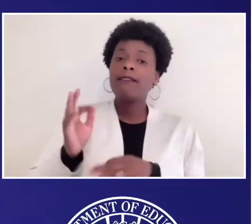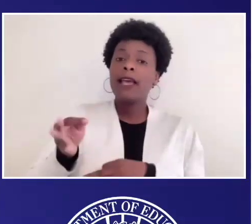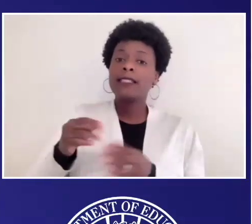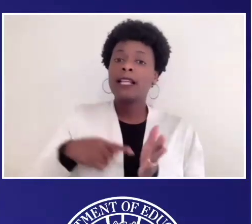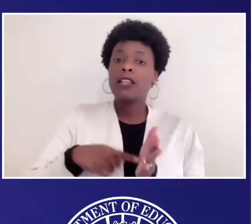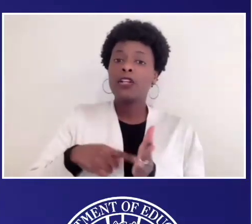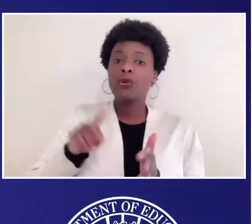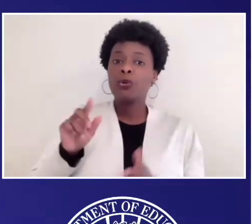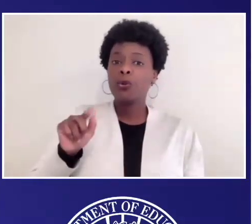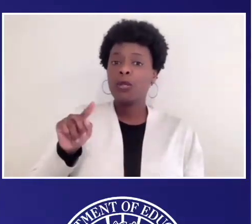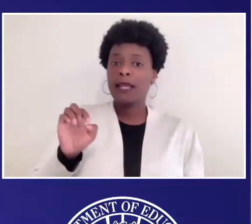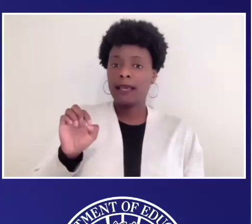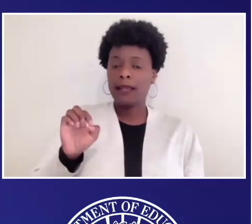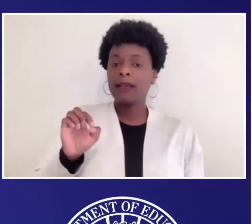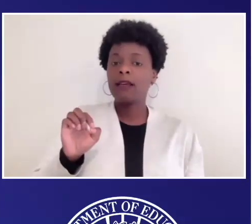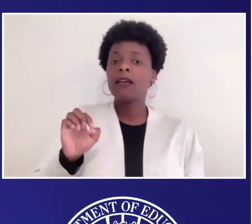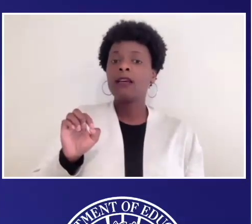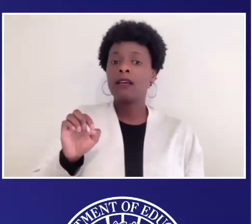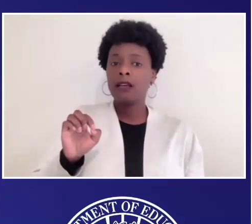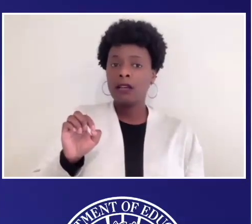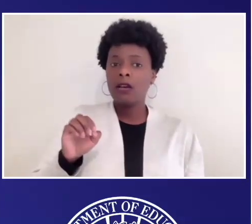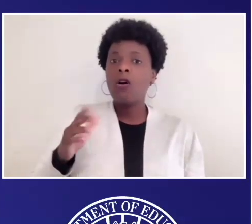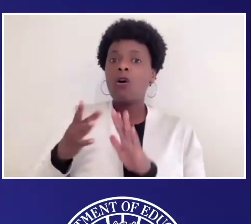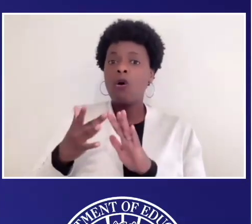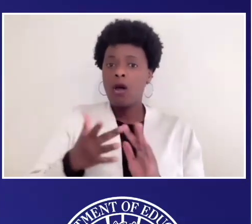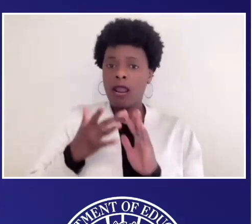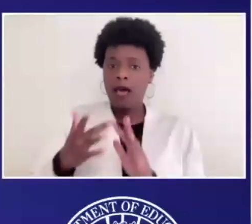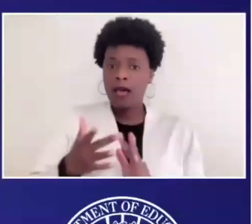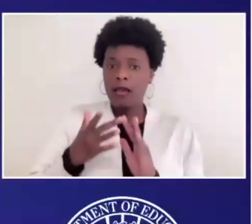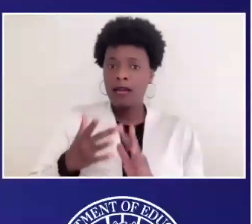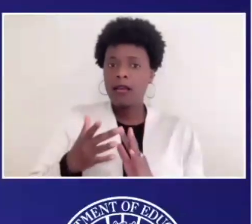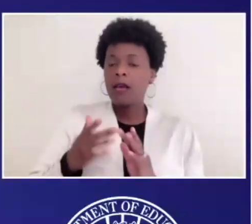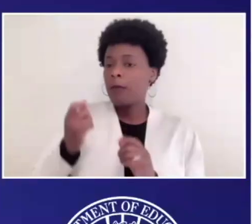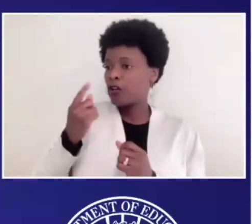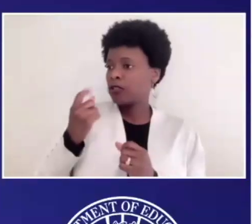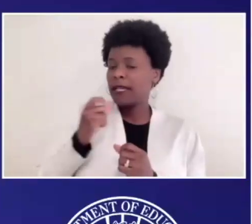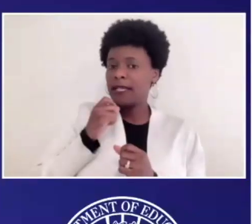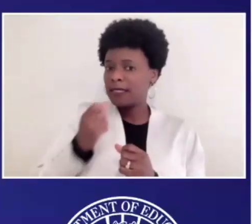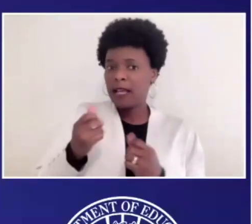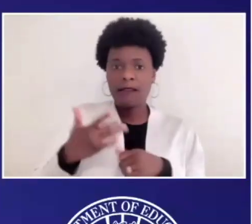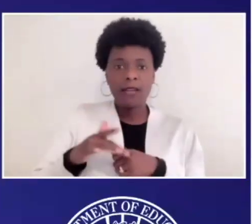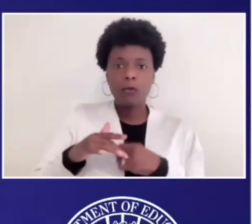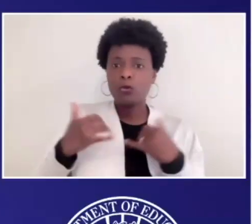away from there. And doing so online, it's my understanding that's not standardized today, although some servicers